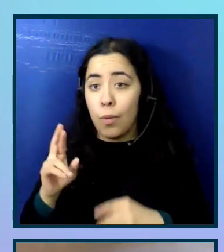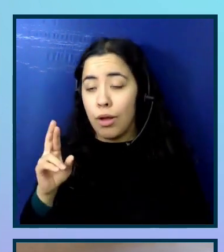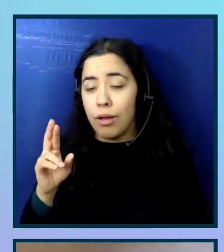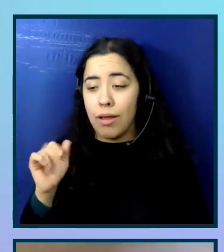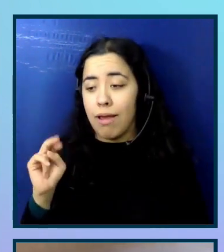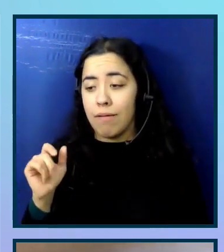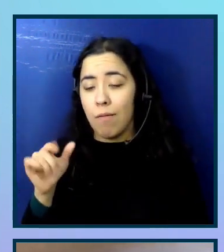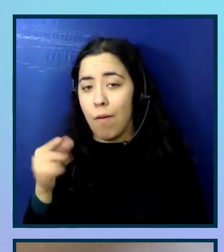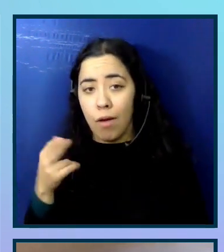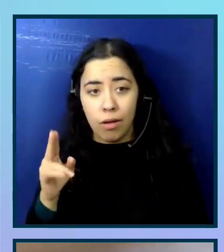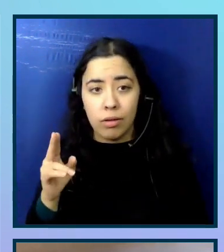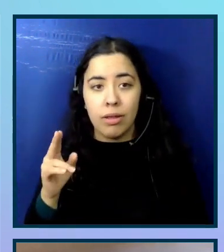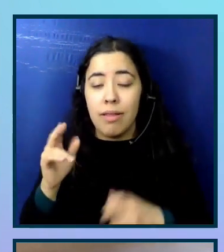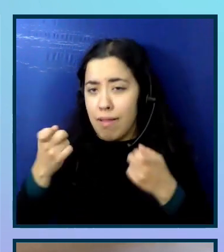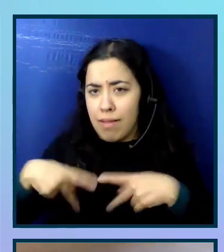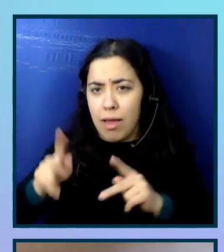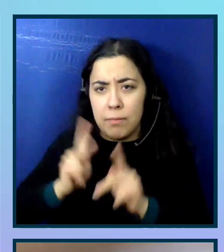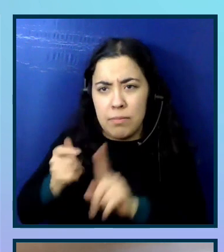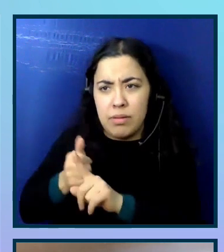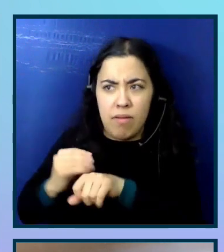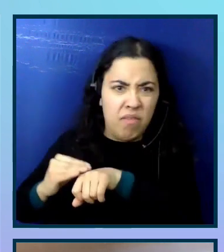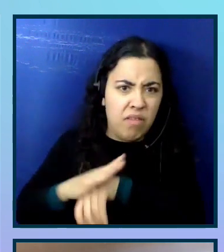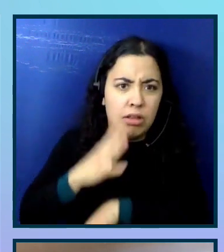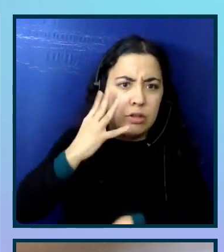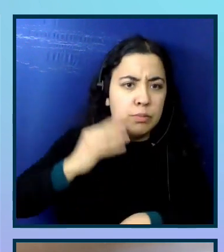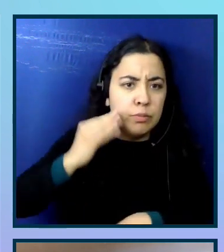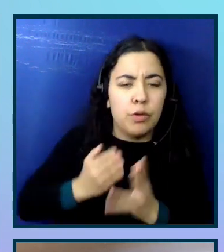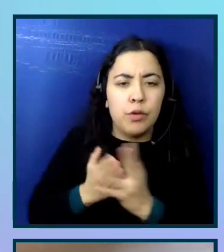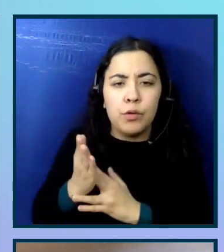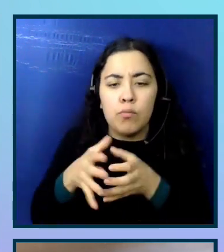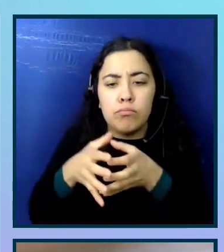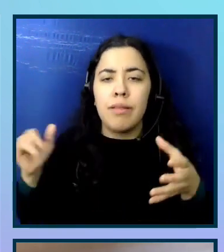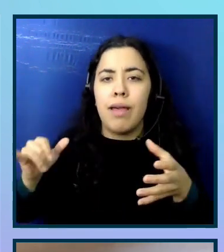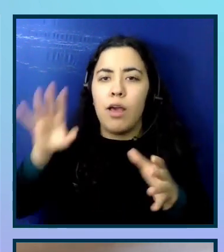can impact the graphic design industry, and not just UX design.